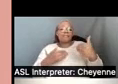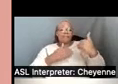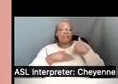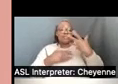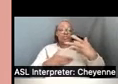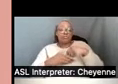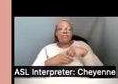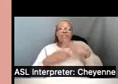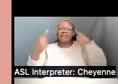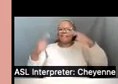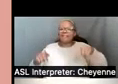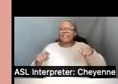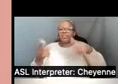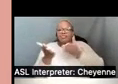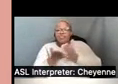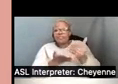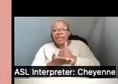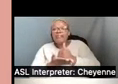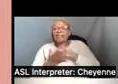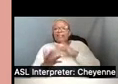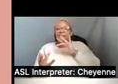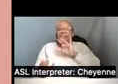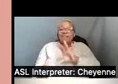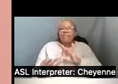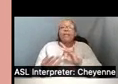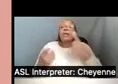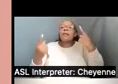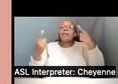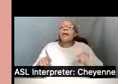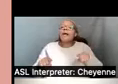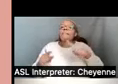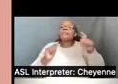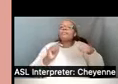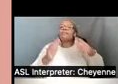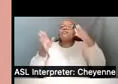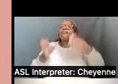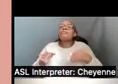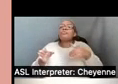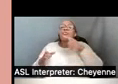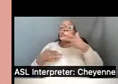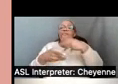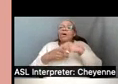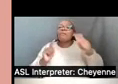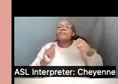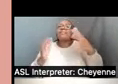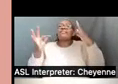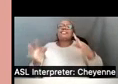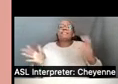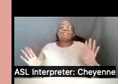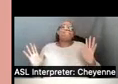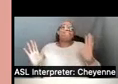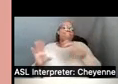What happens to the film if a participant decides to step away from the film?